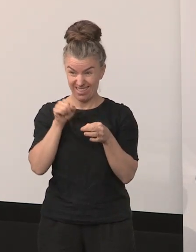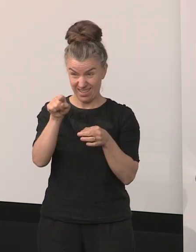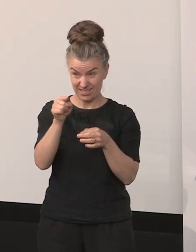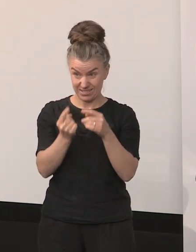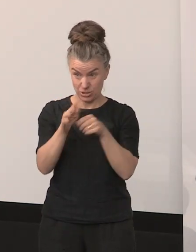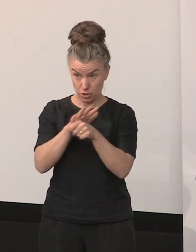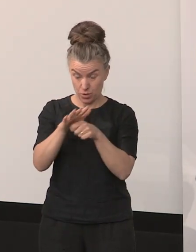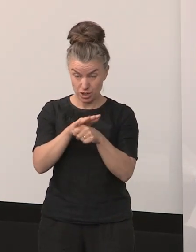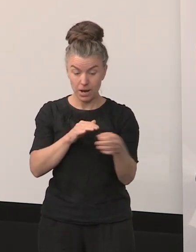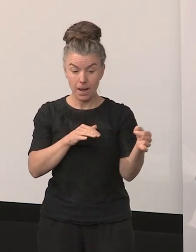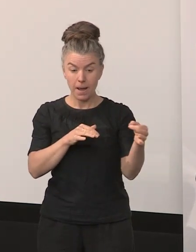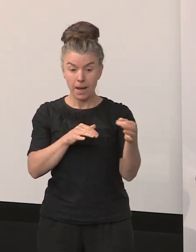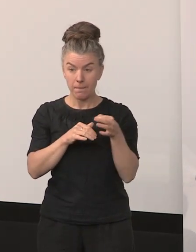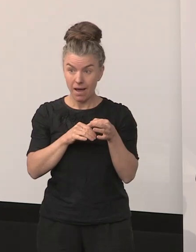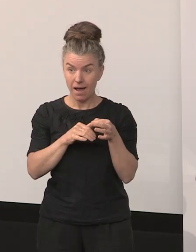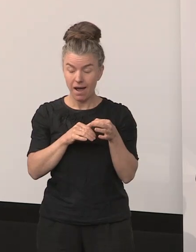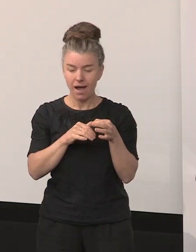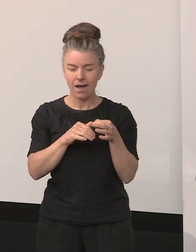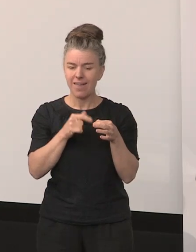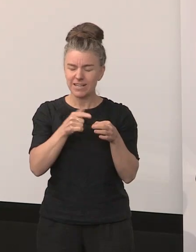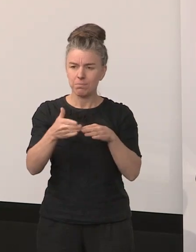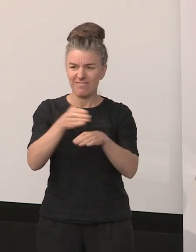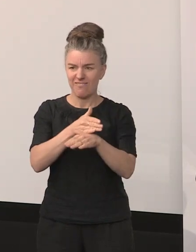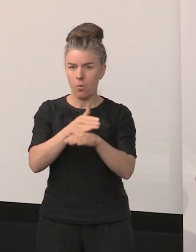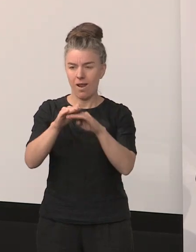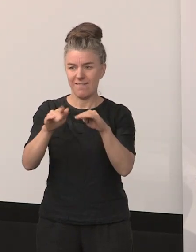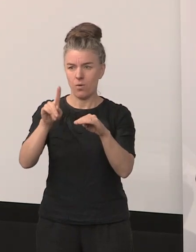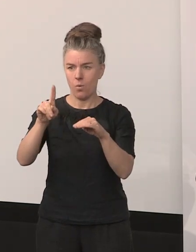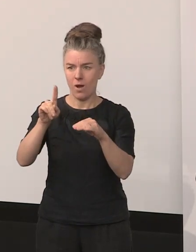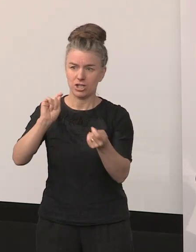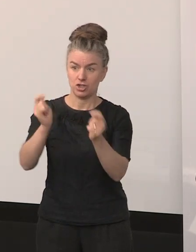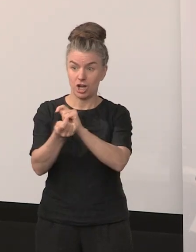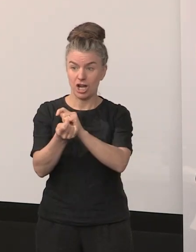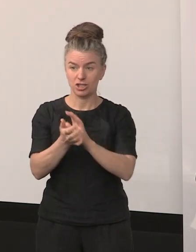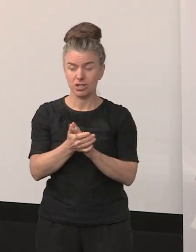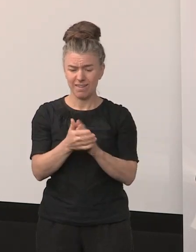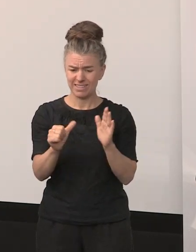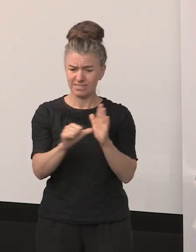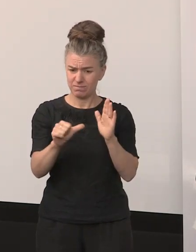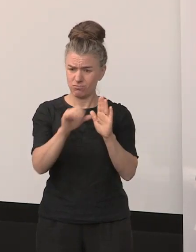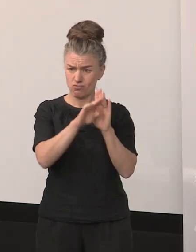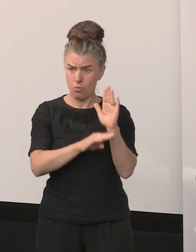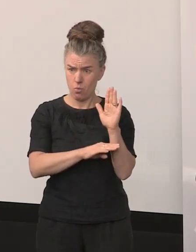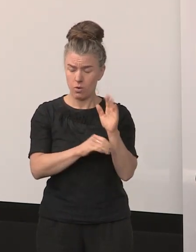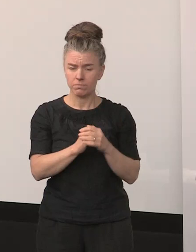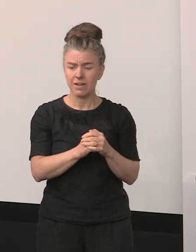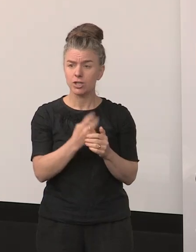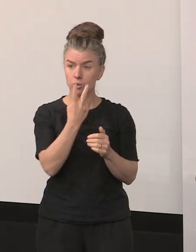cancelled 10 days ago? In fact, the application in that particular instance had been